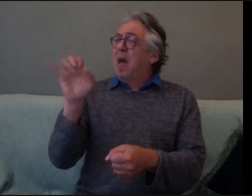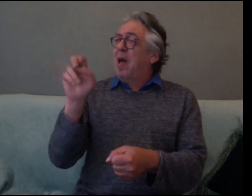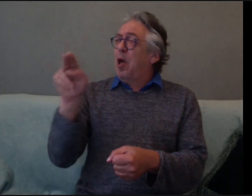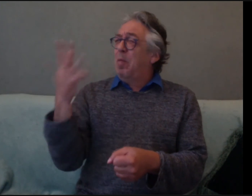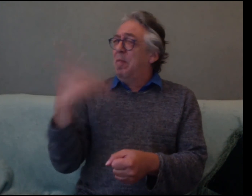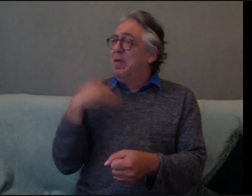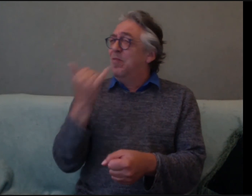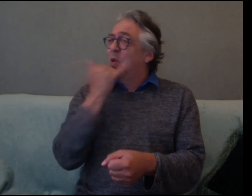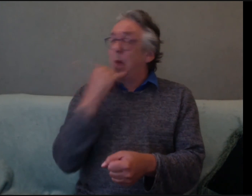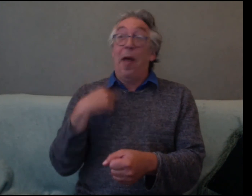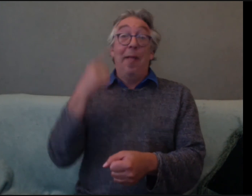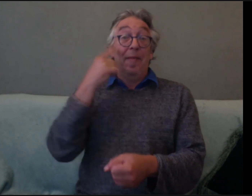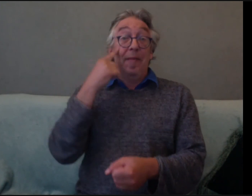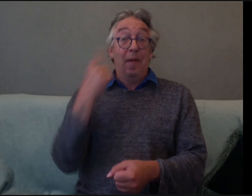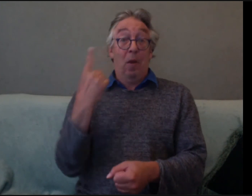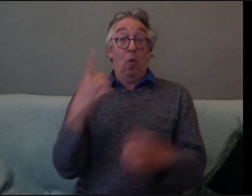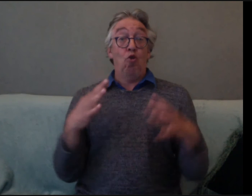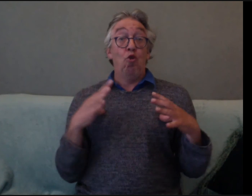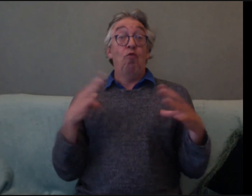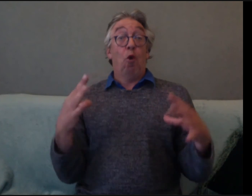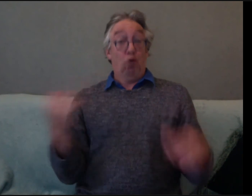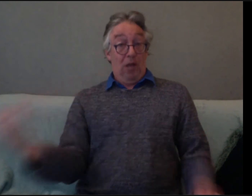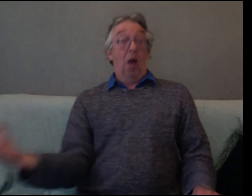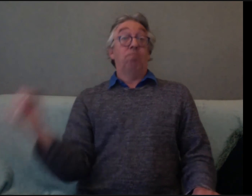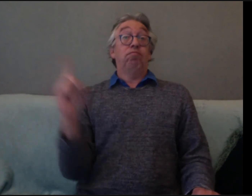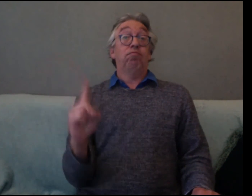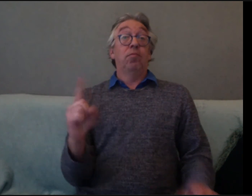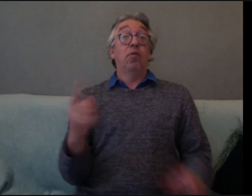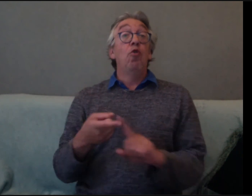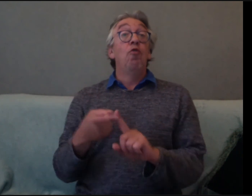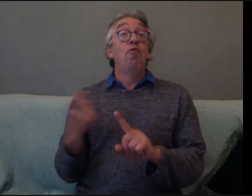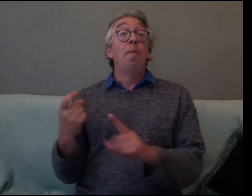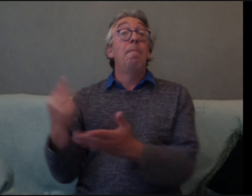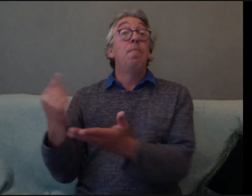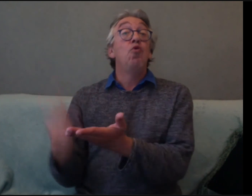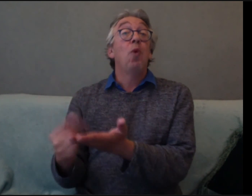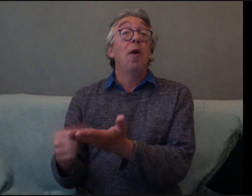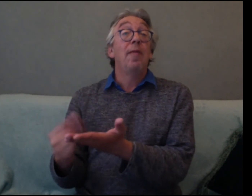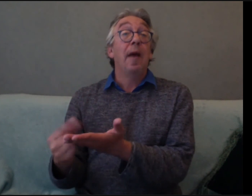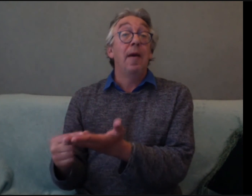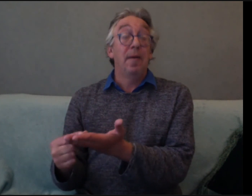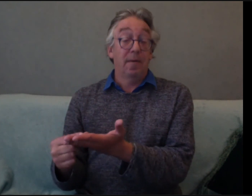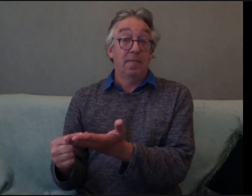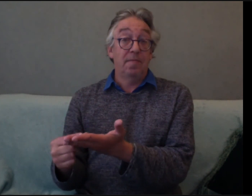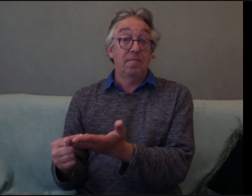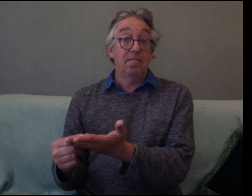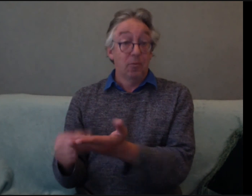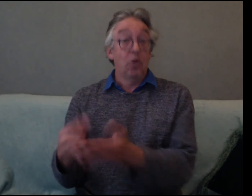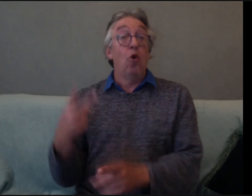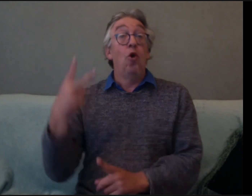Our volunteer, she came for two months in our office.